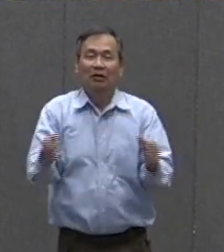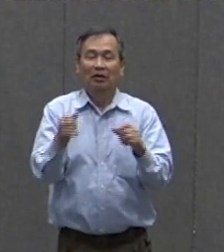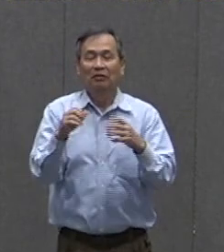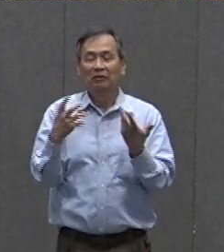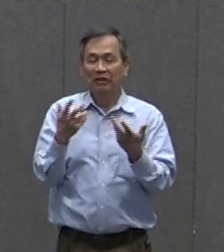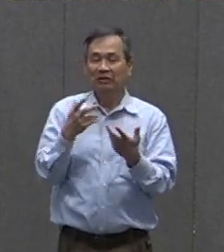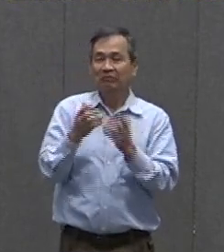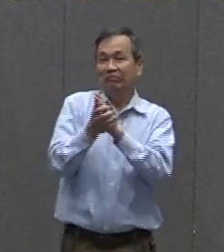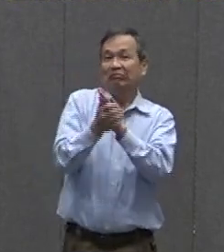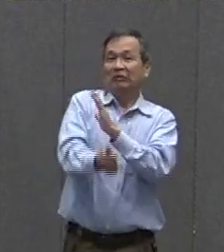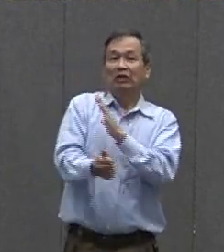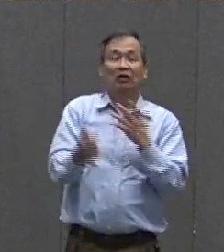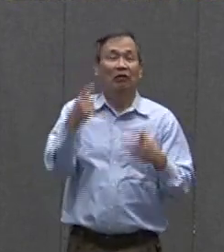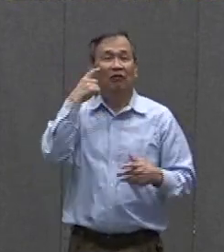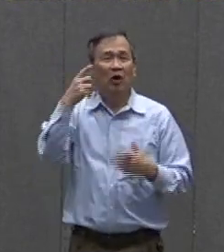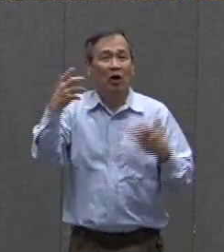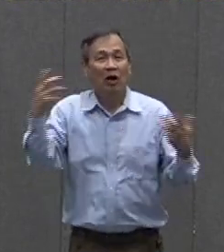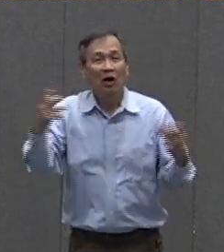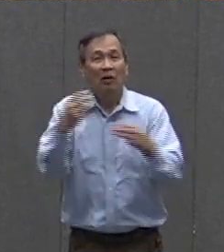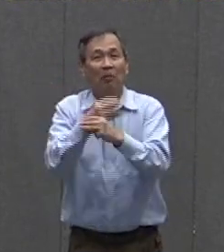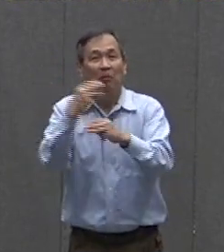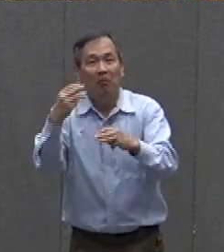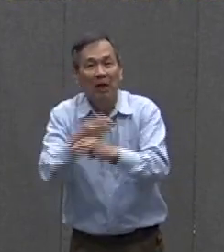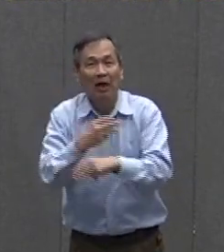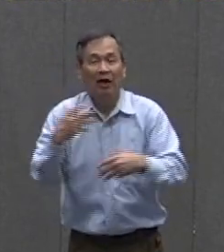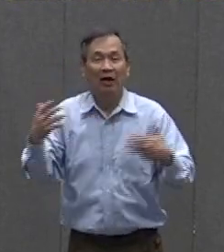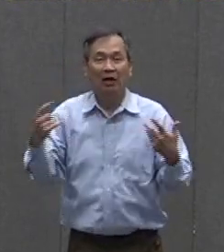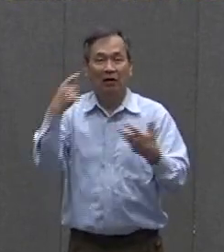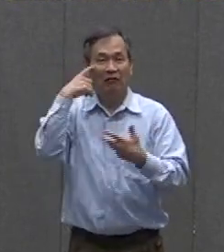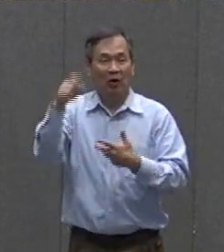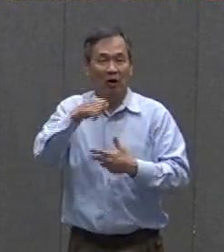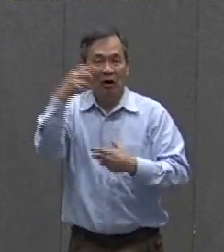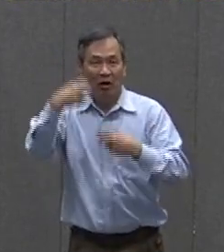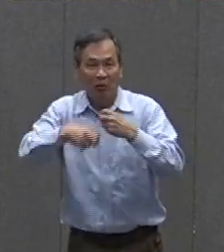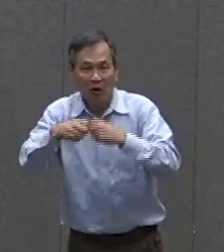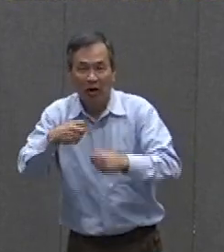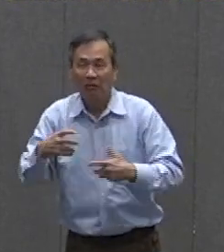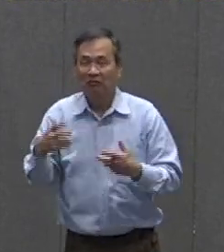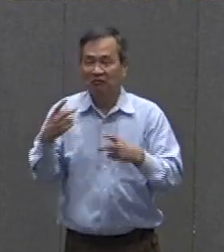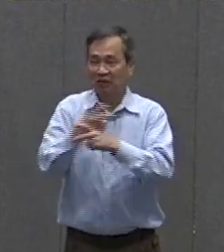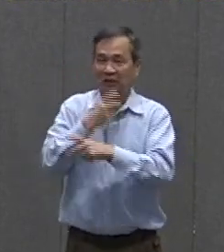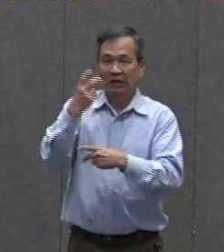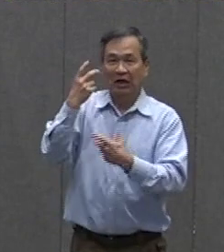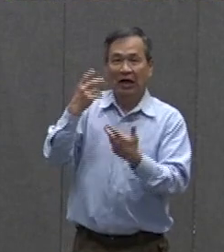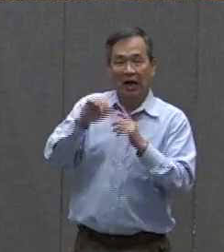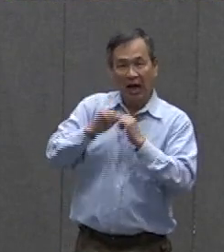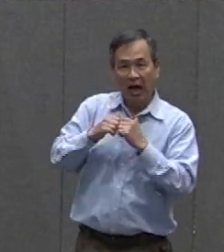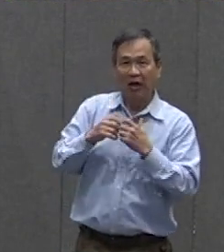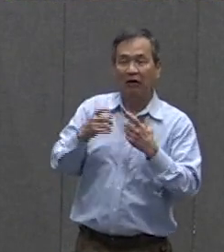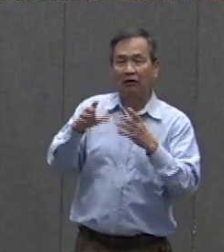for making sure that they know how to solve problems and strategize, and some of those easy ways